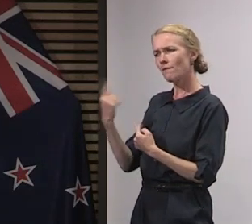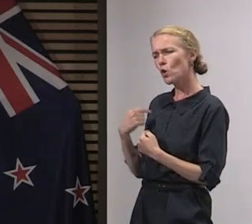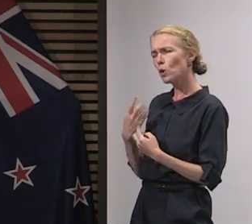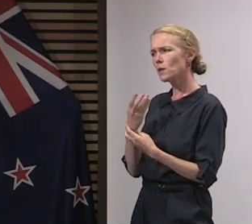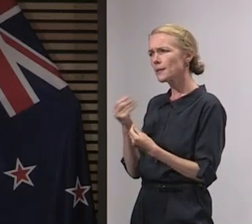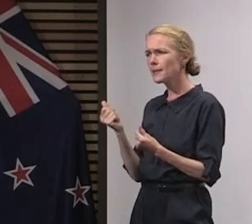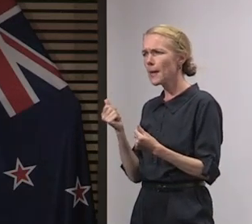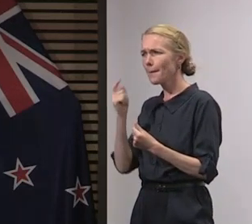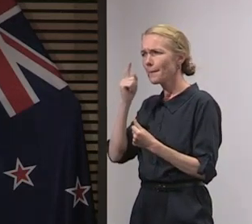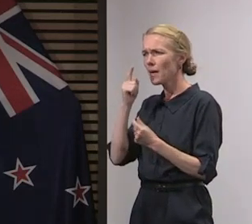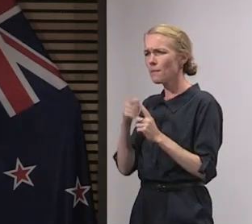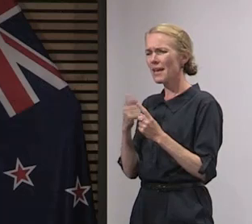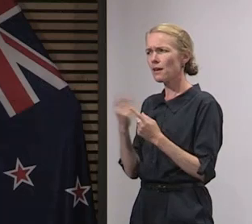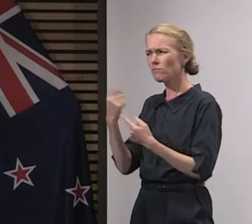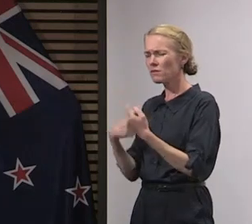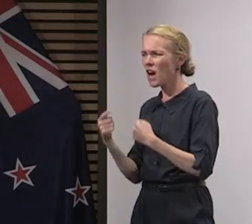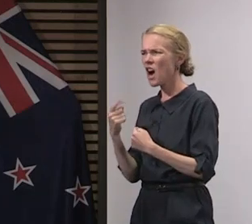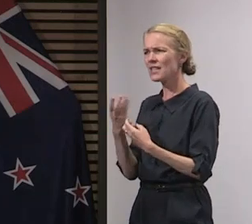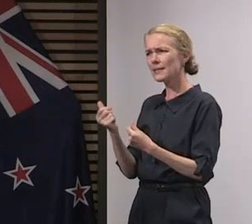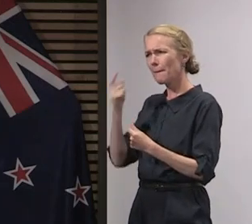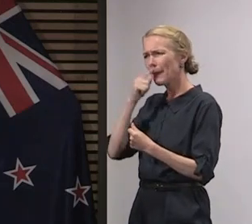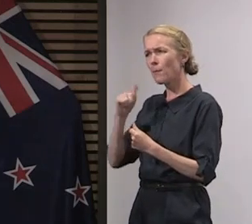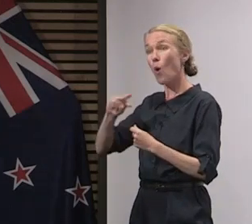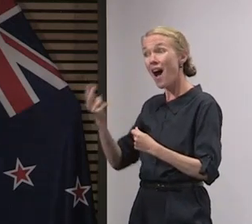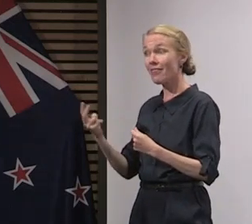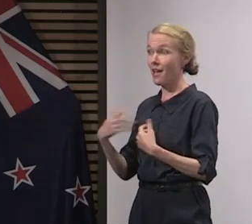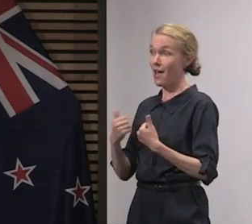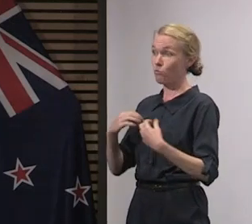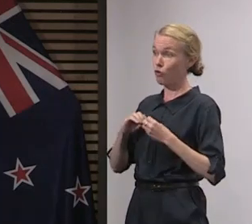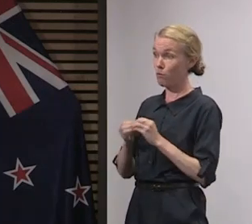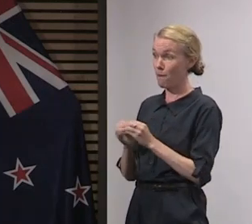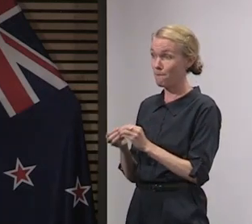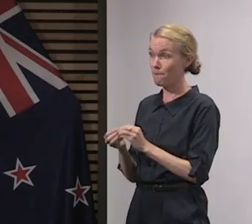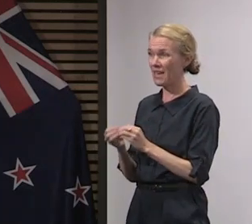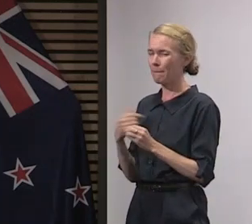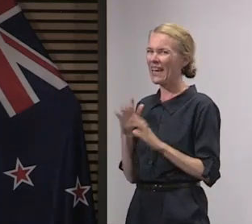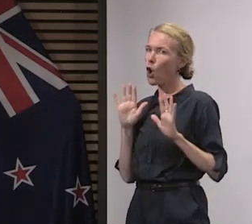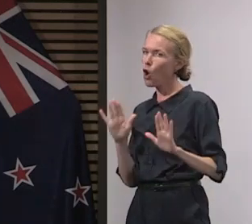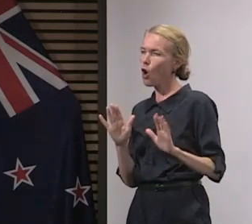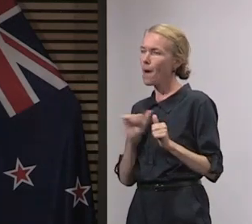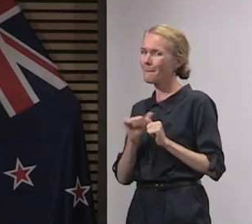some reports that people who